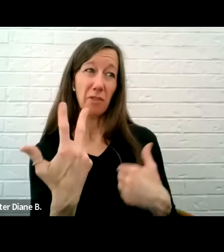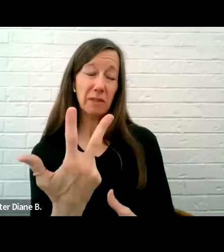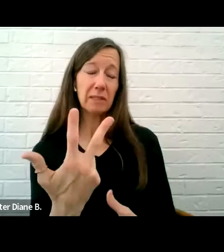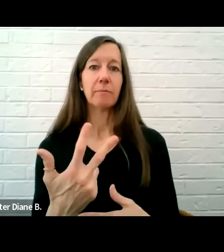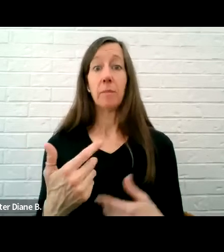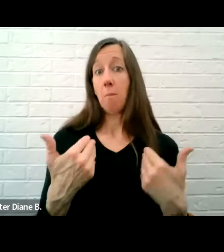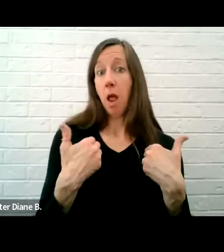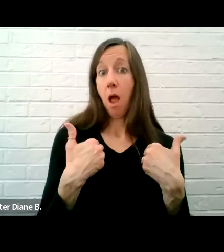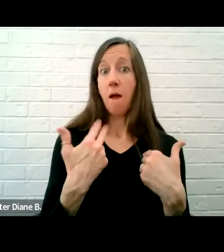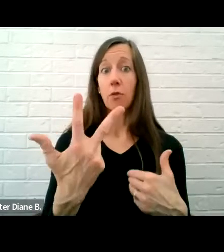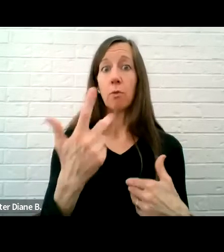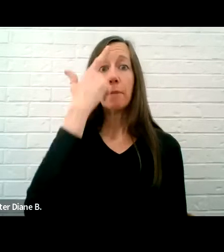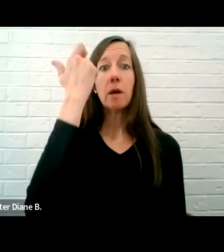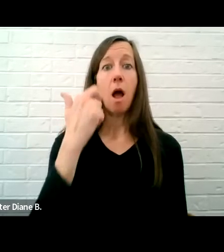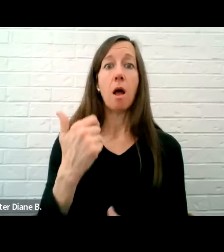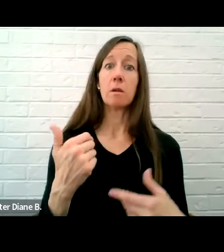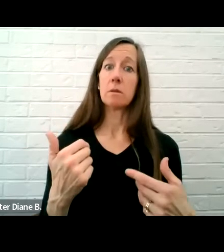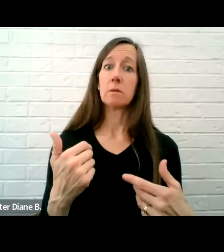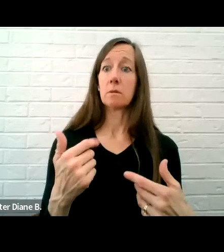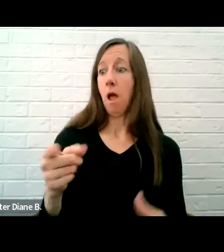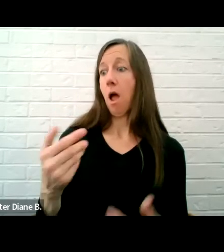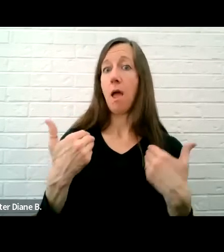like I did, and give them a loving home.